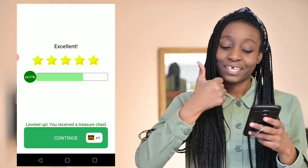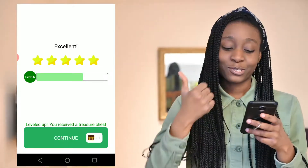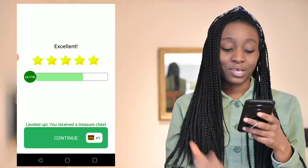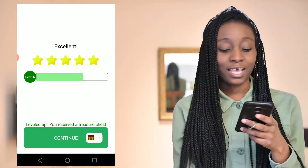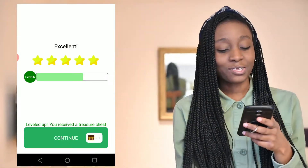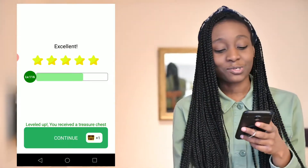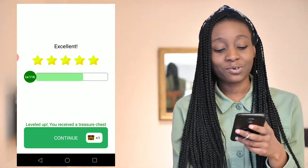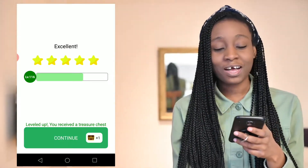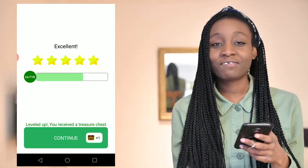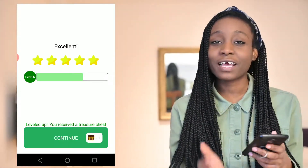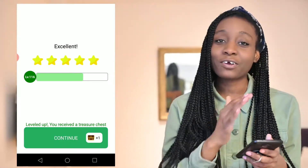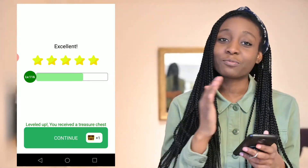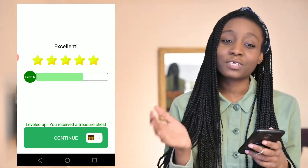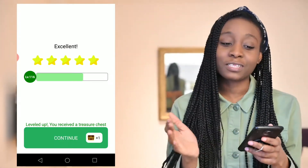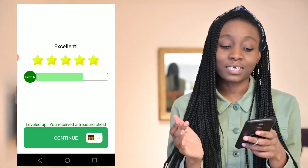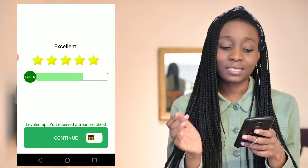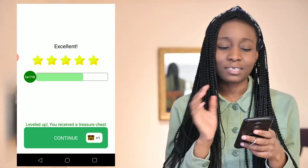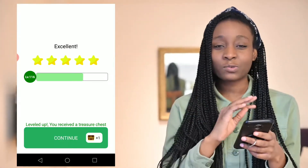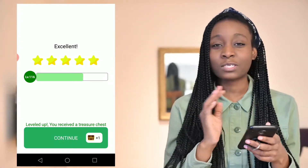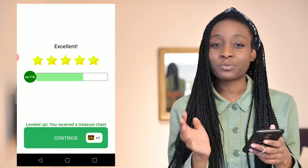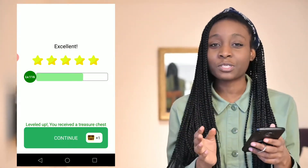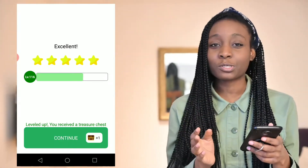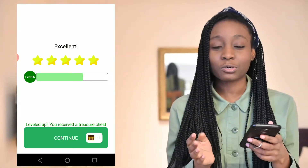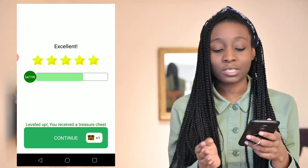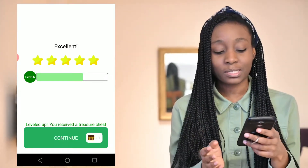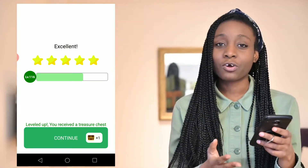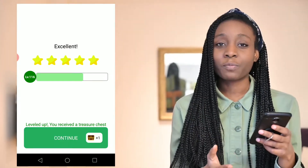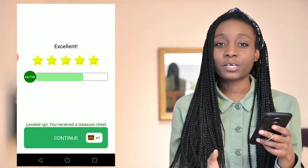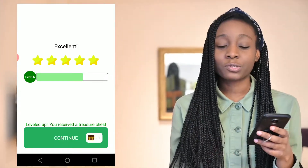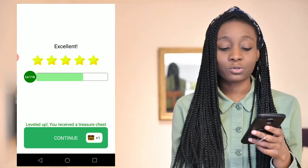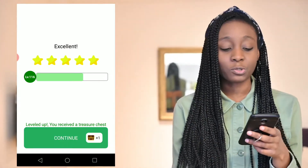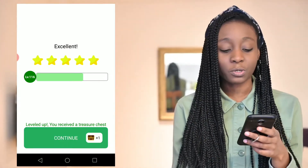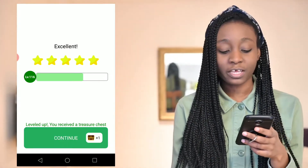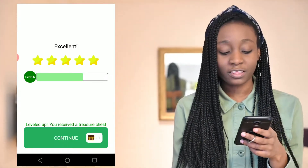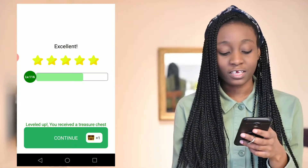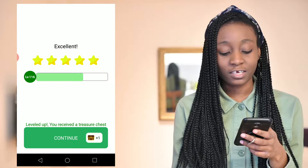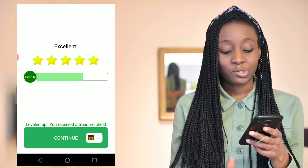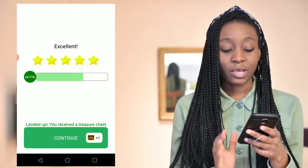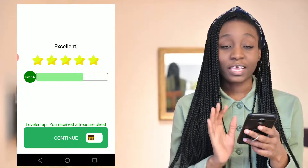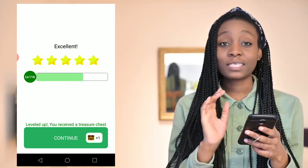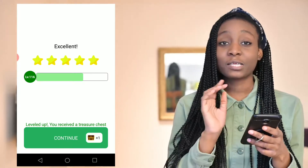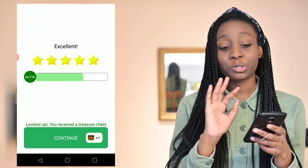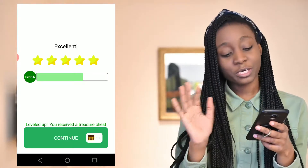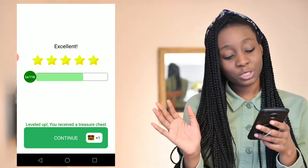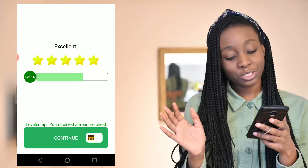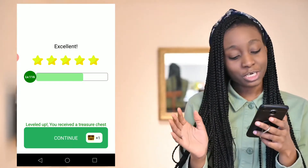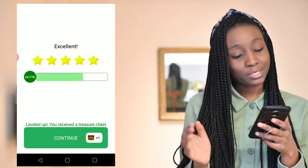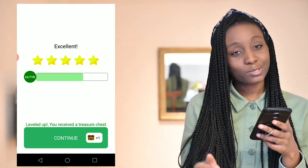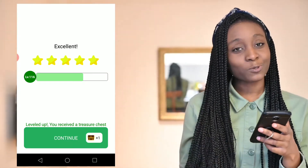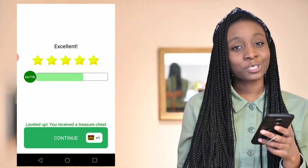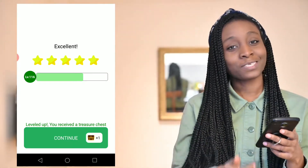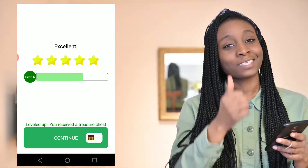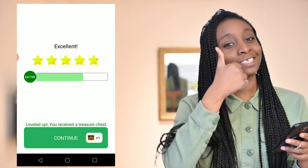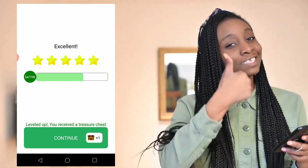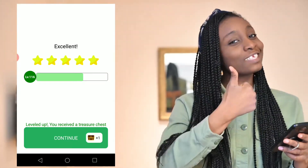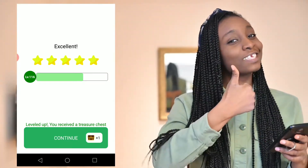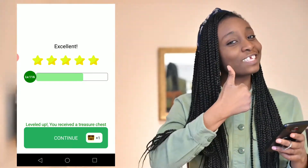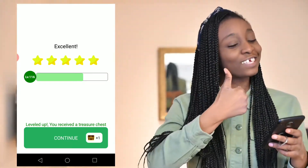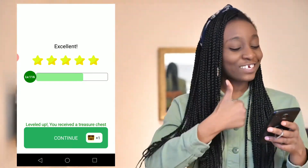So yeah so after I complete the lesson - this was a pretty short lesson compared to the usual I think - so I get a treasure chest which is